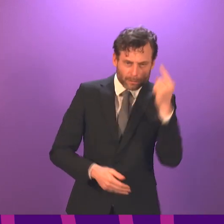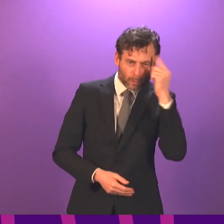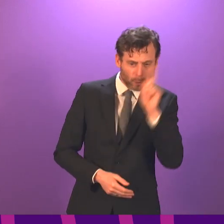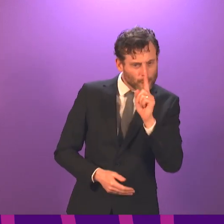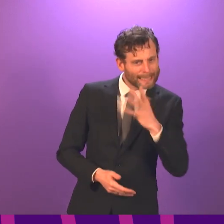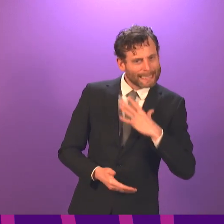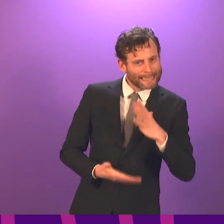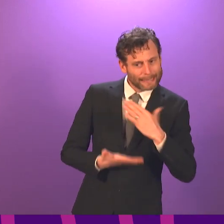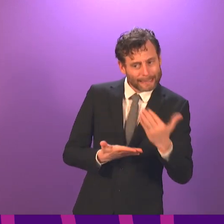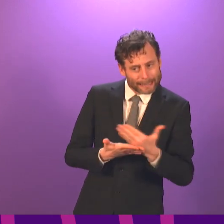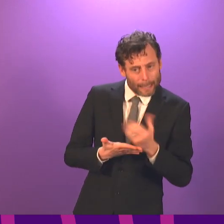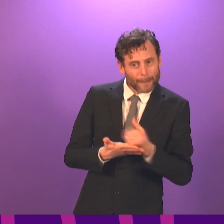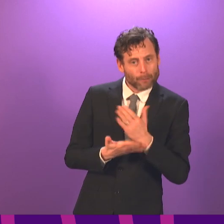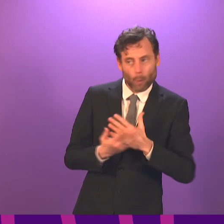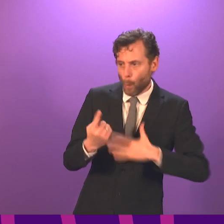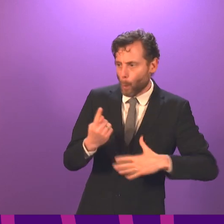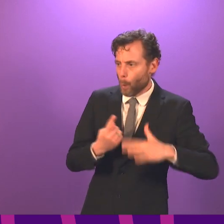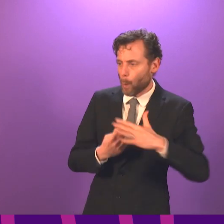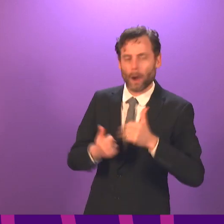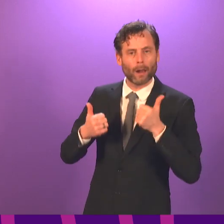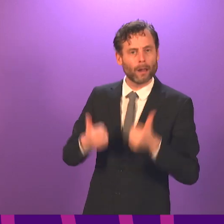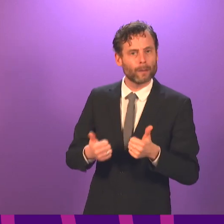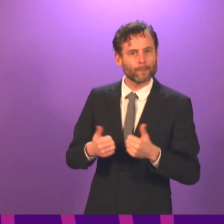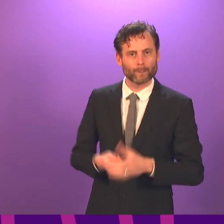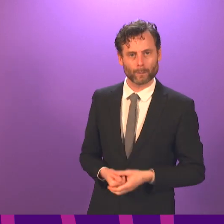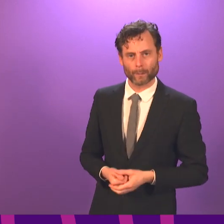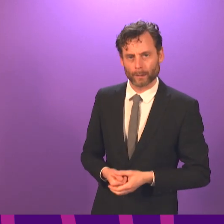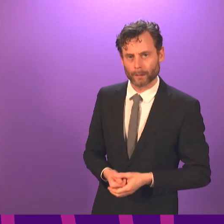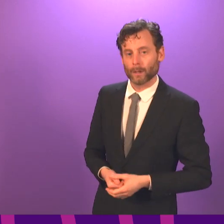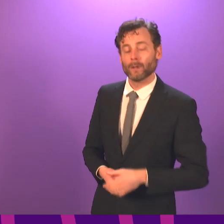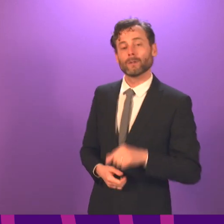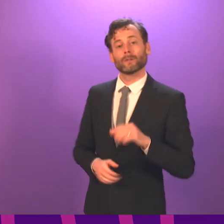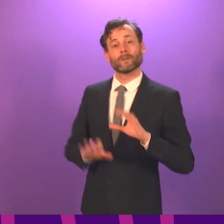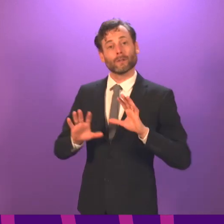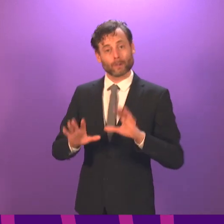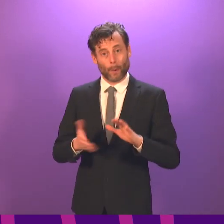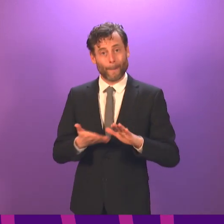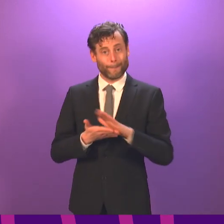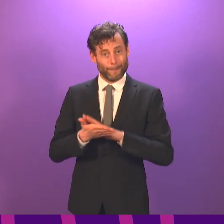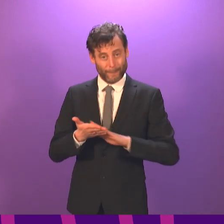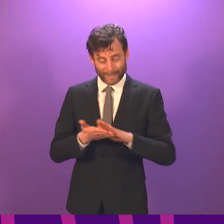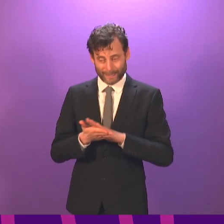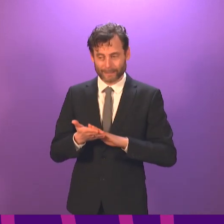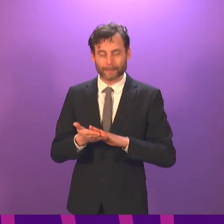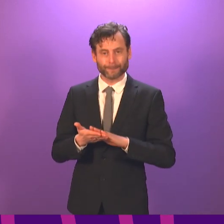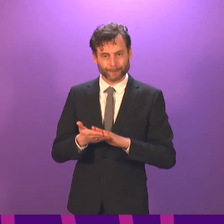to make sure that we keep going in the right direction. That provides context for the decisions